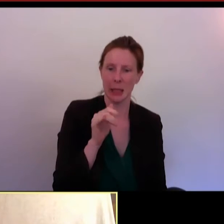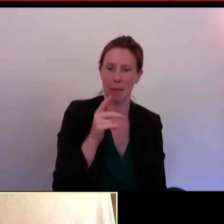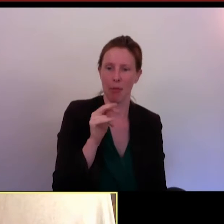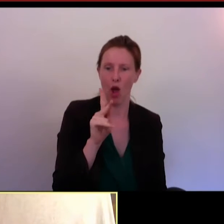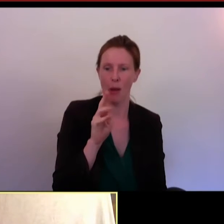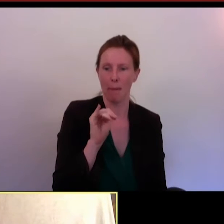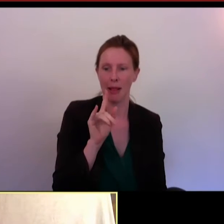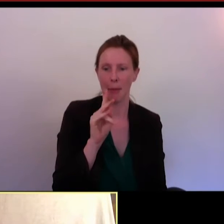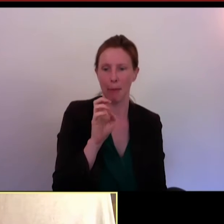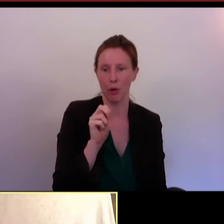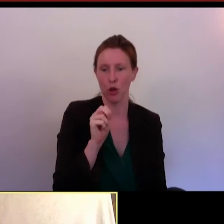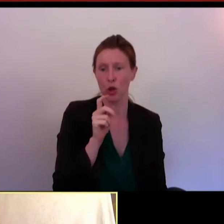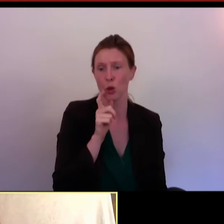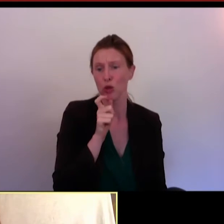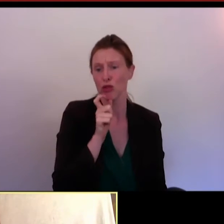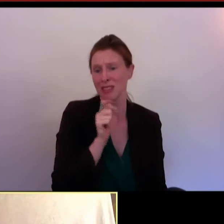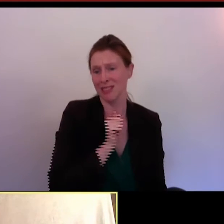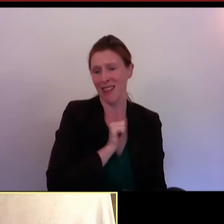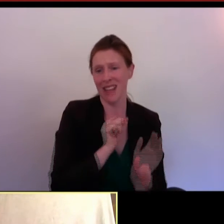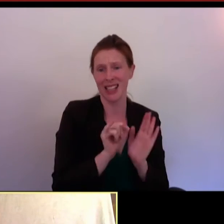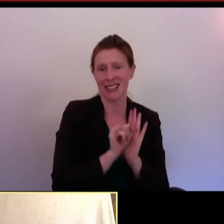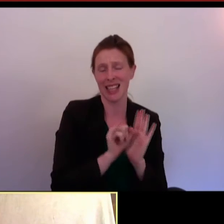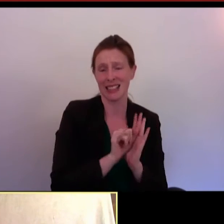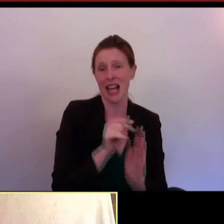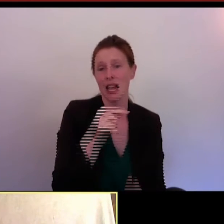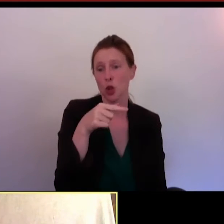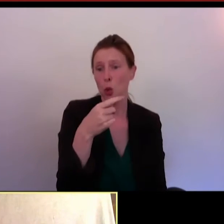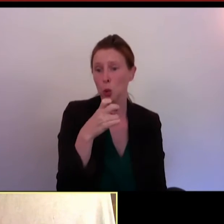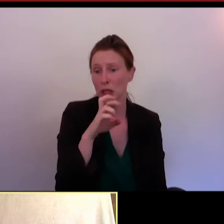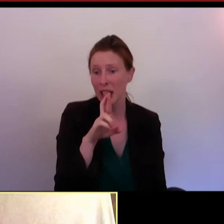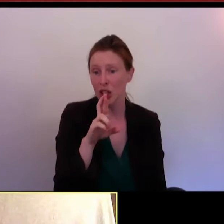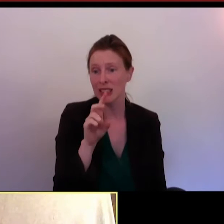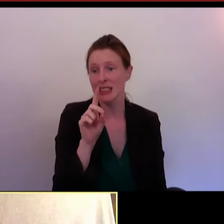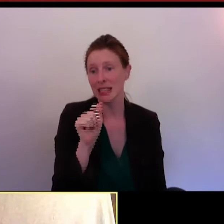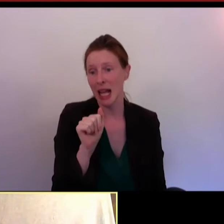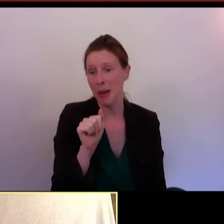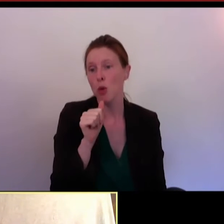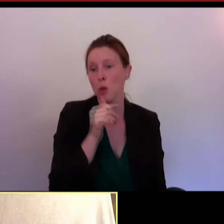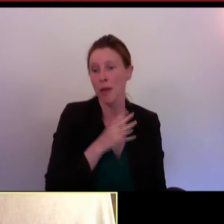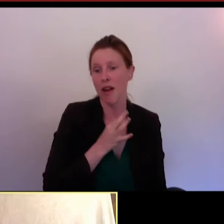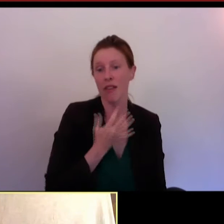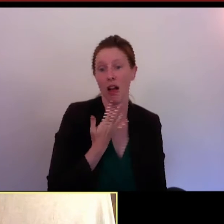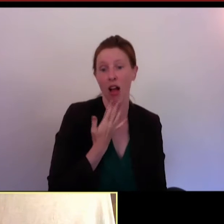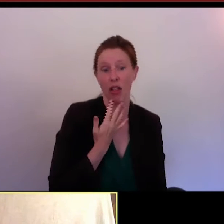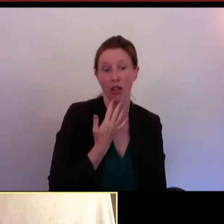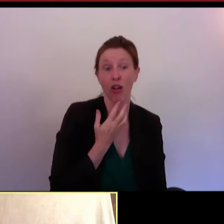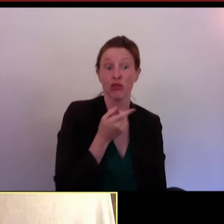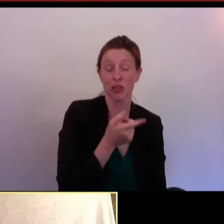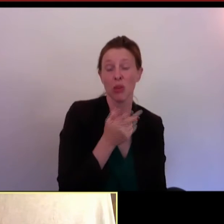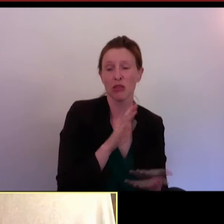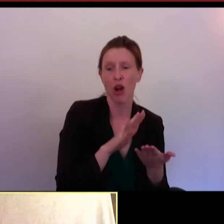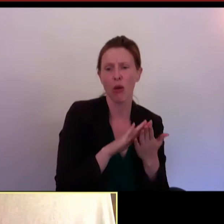a justice activists that's Melbourne who self identified as queer disabled woman of color.